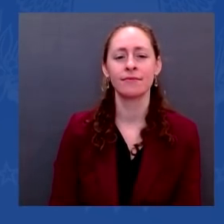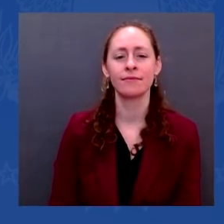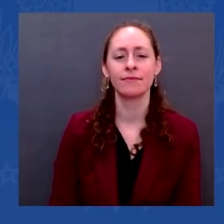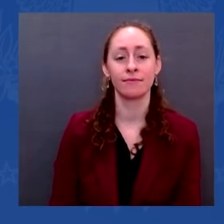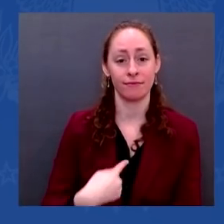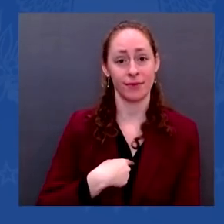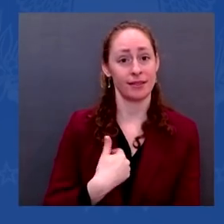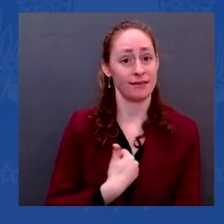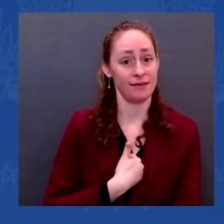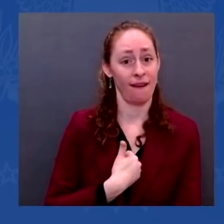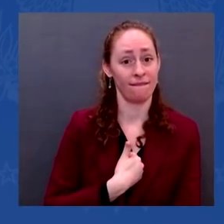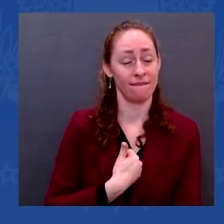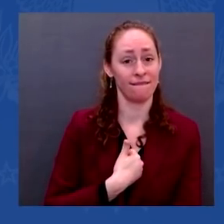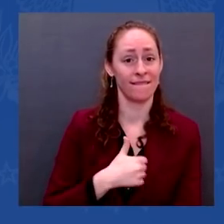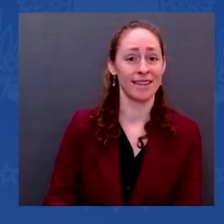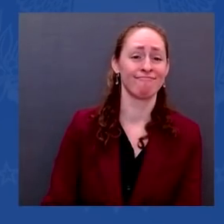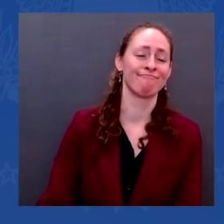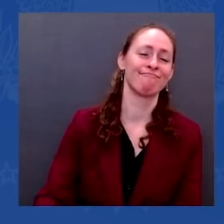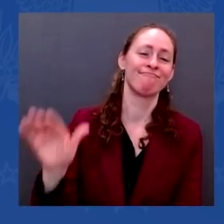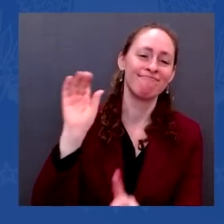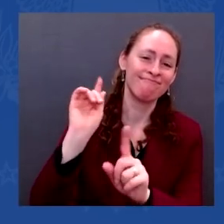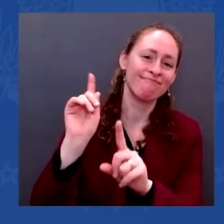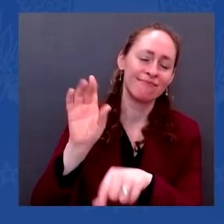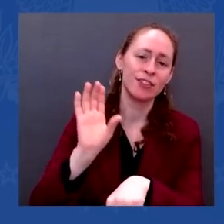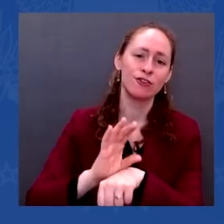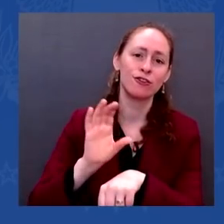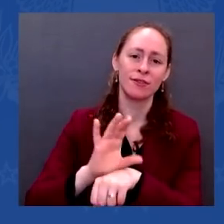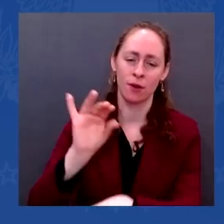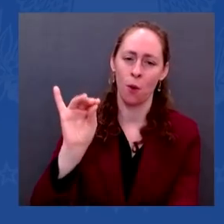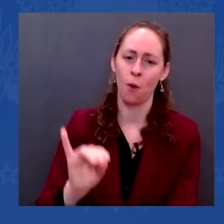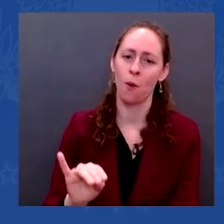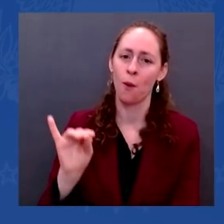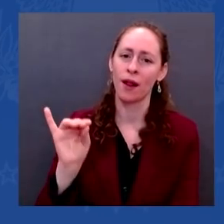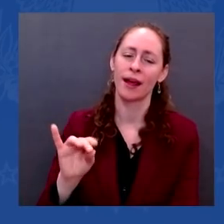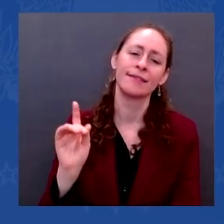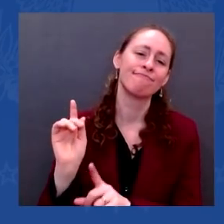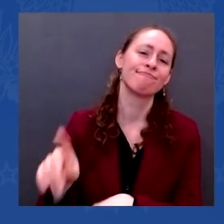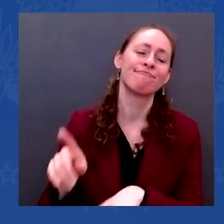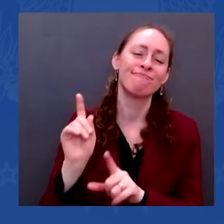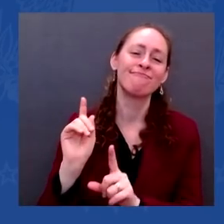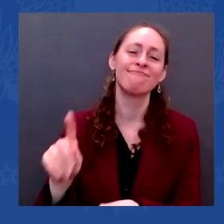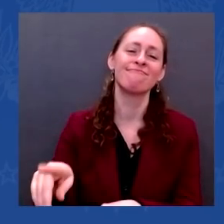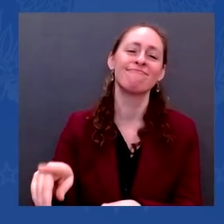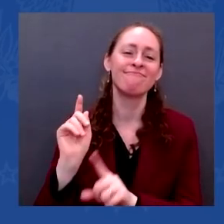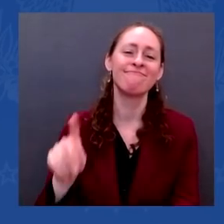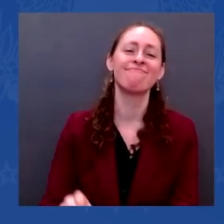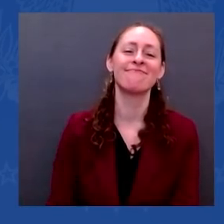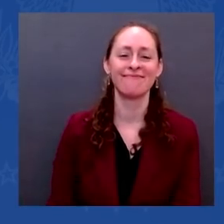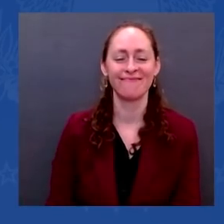is where I learned to believe in what is possible and that we each have the ability